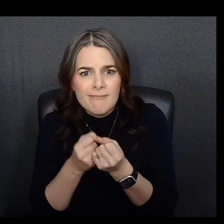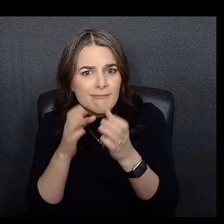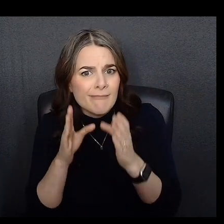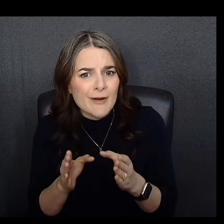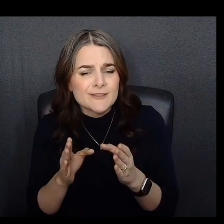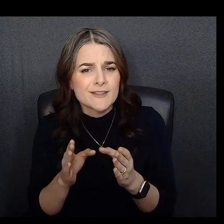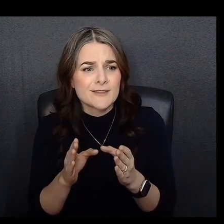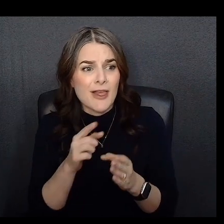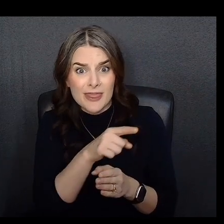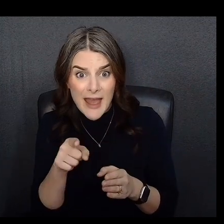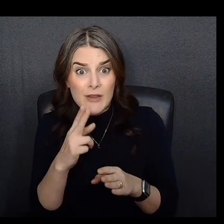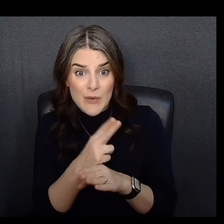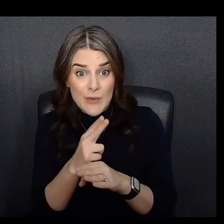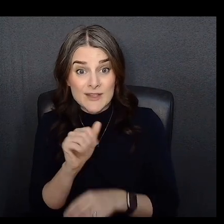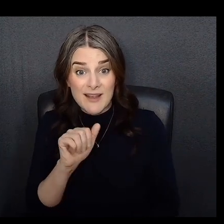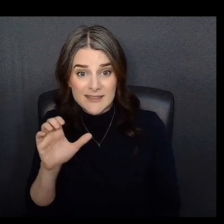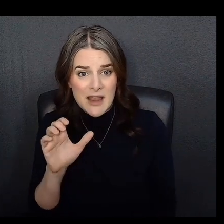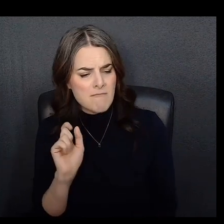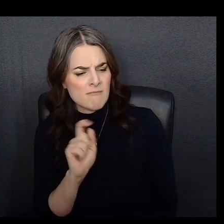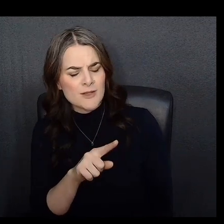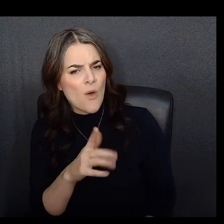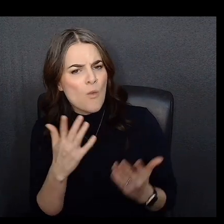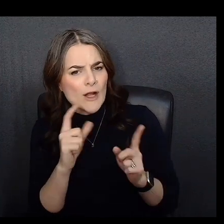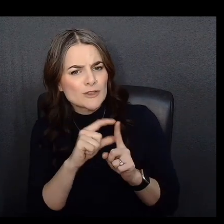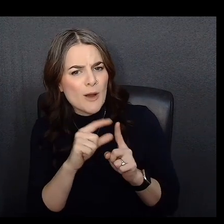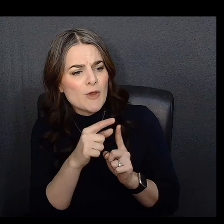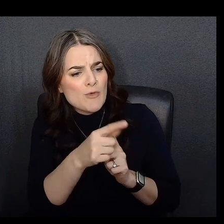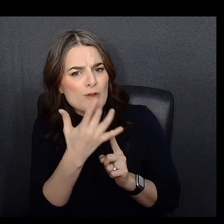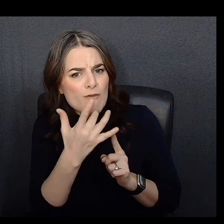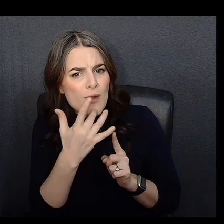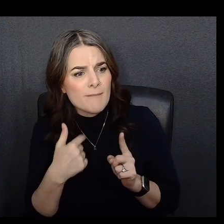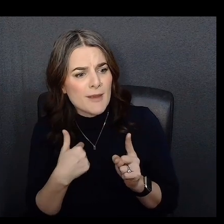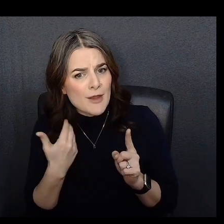who uses AAC, I just ask them what term they prefer to use